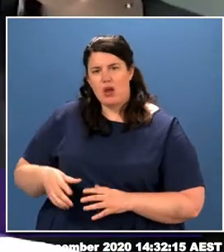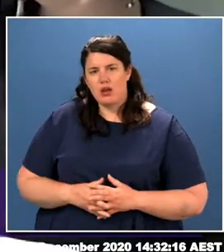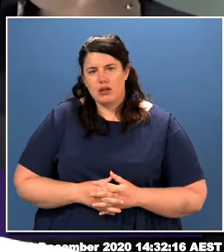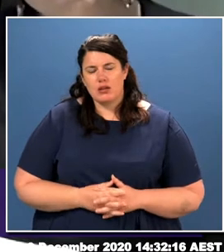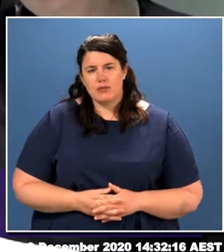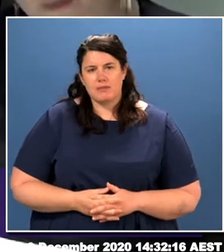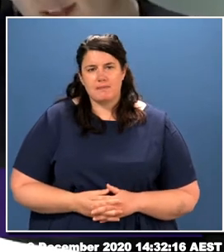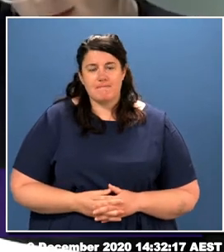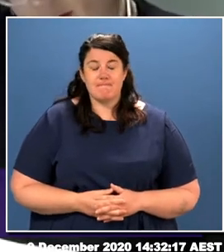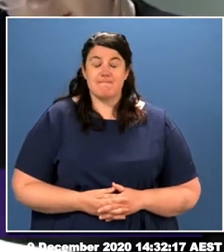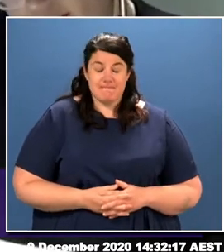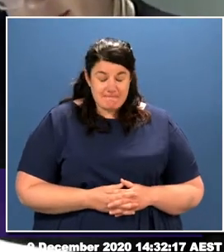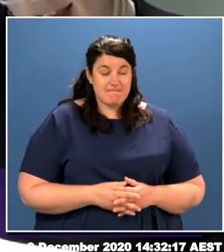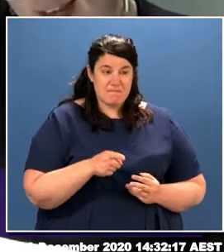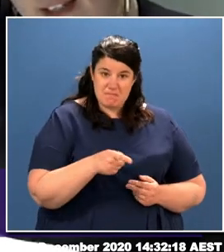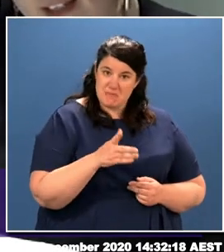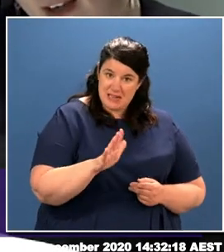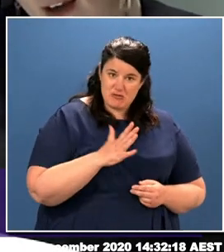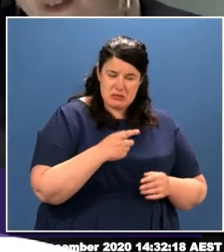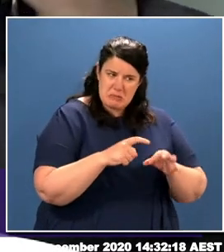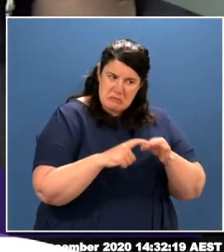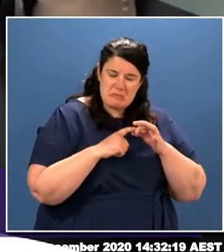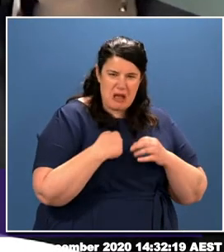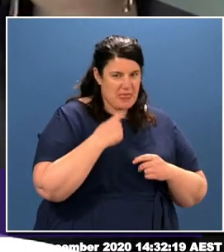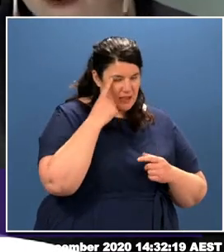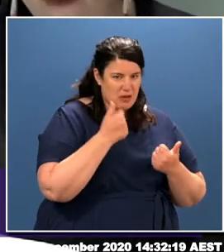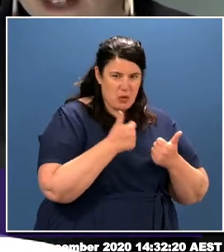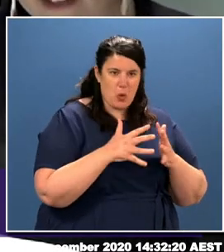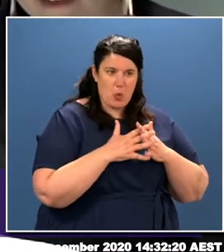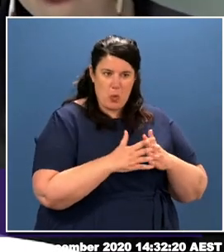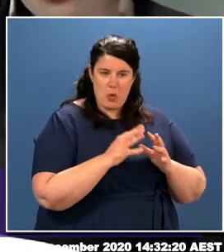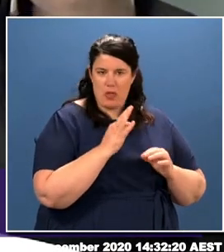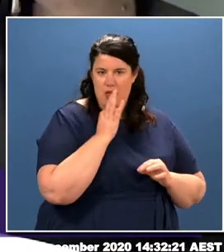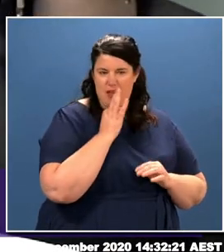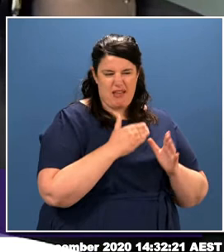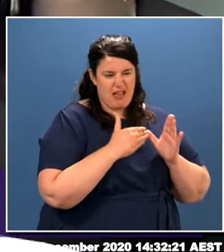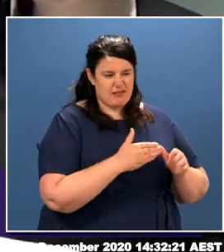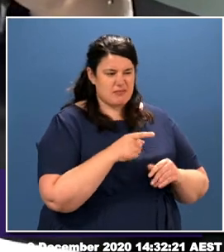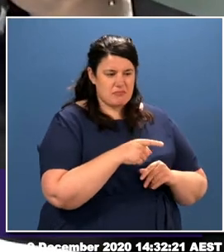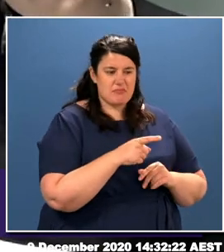Yeah, I think that's a really great question, and there's a couple of different reasons. So it's really important